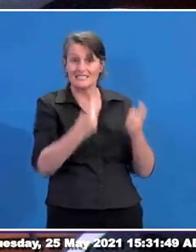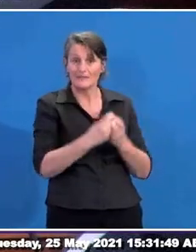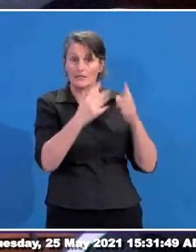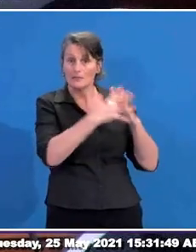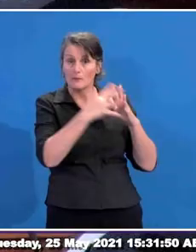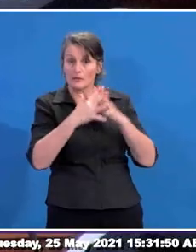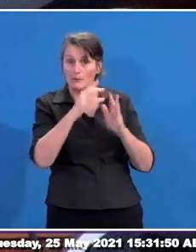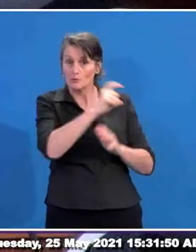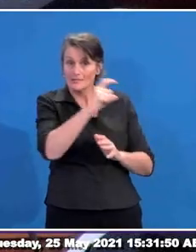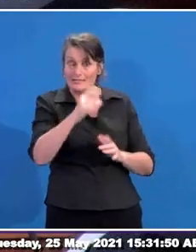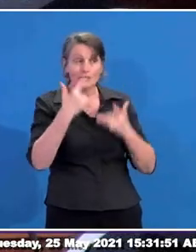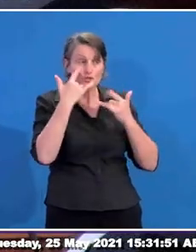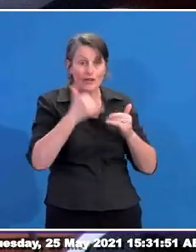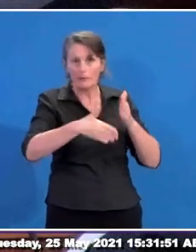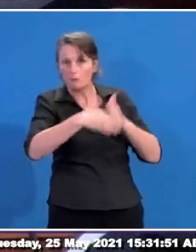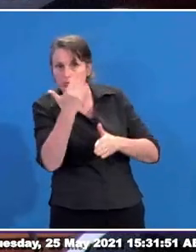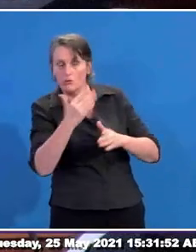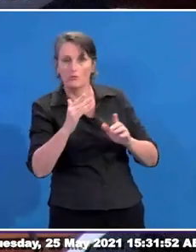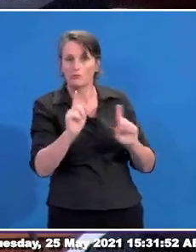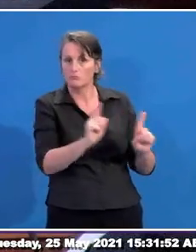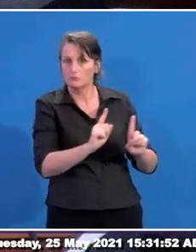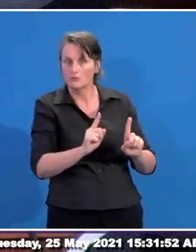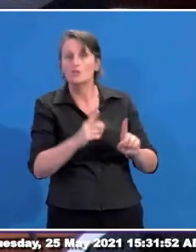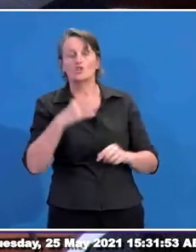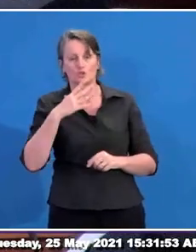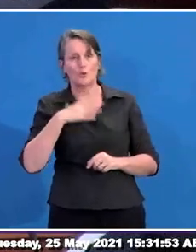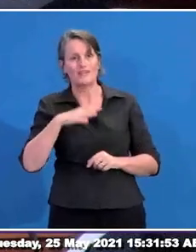A checklist may be helpful when establishing a new employee file or